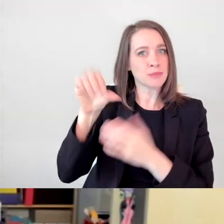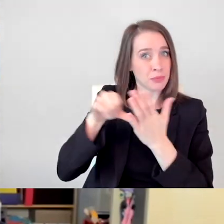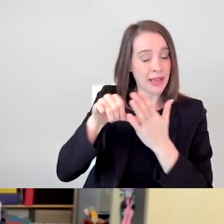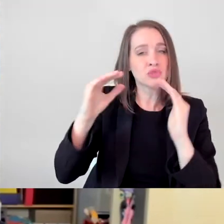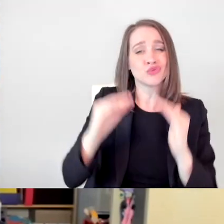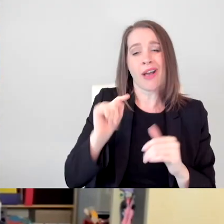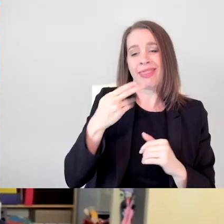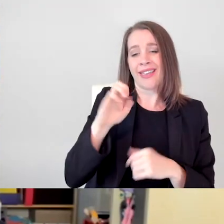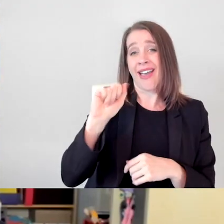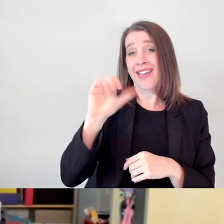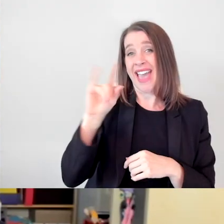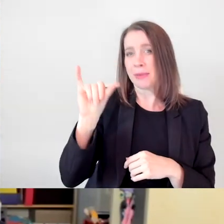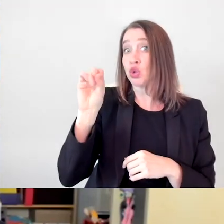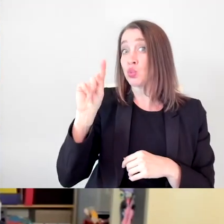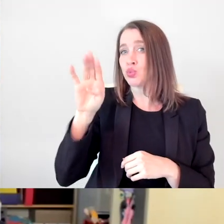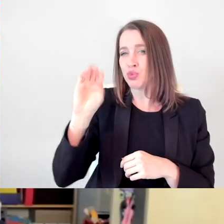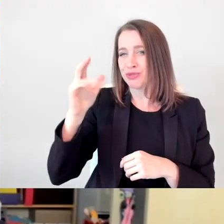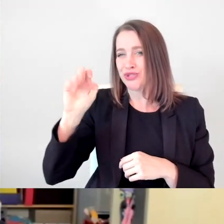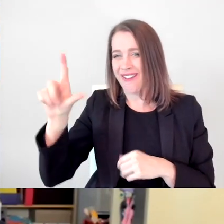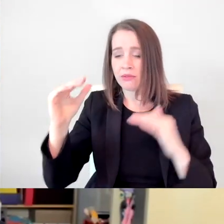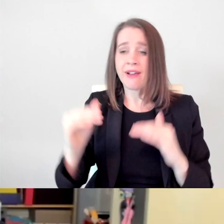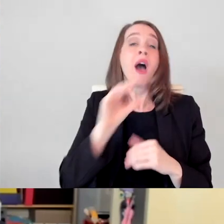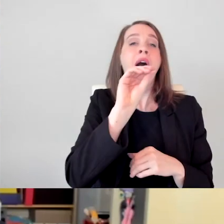YouTube channel, as well as on Oscars.org